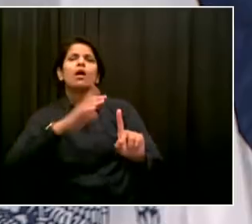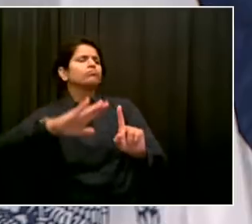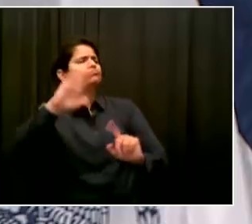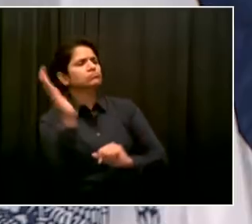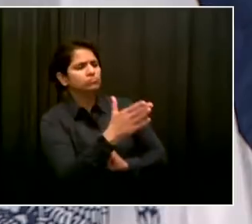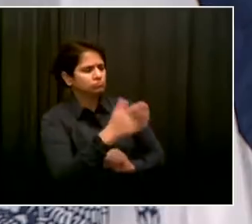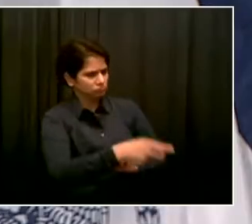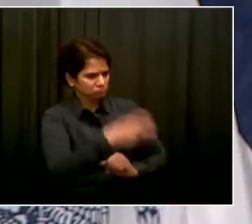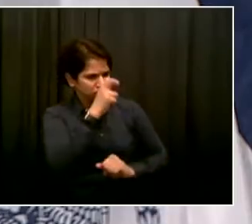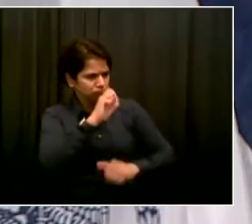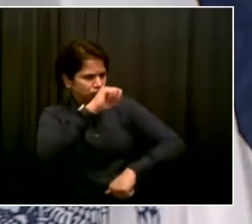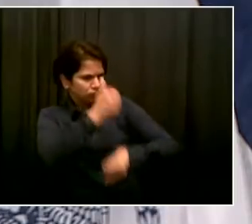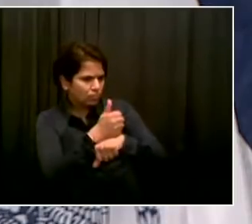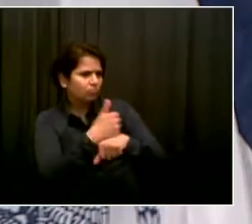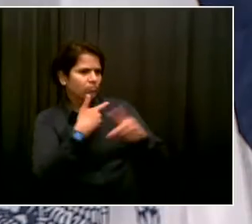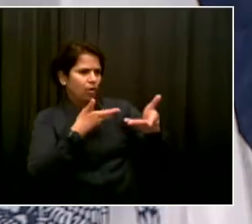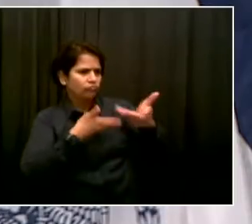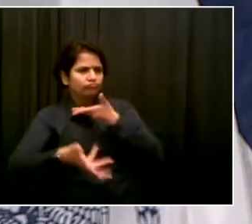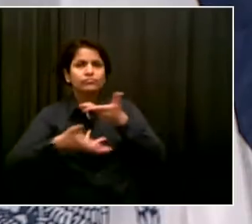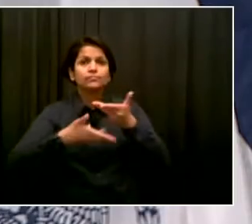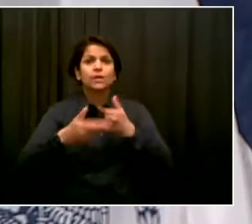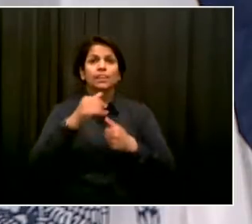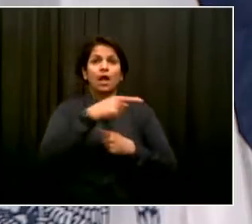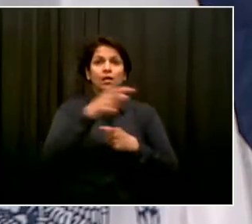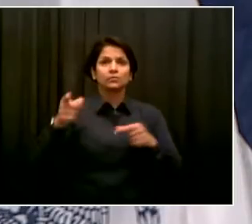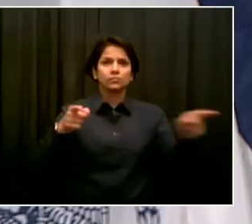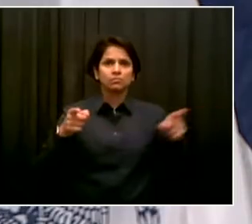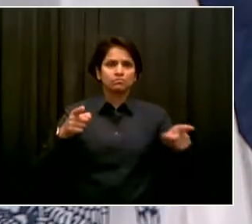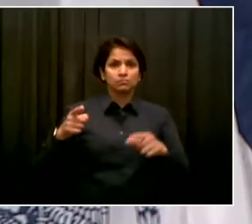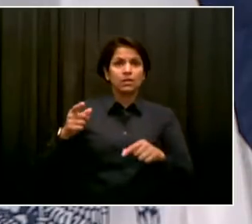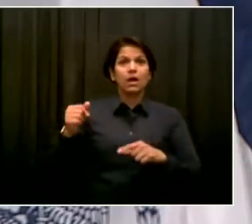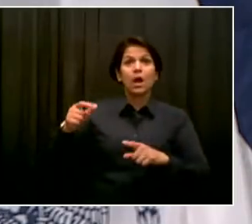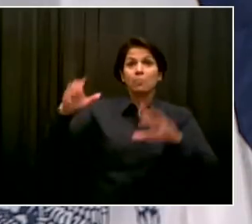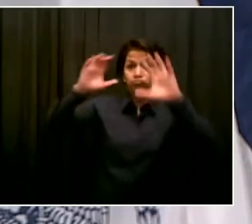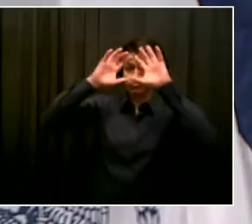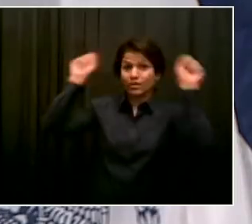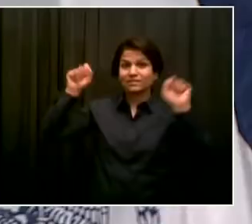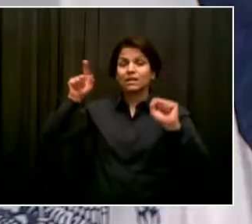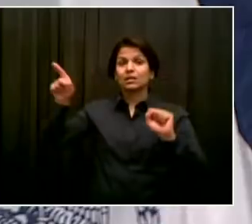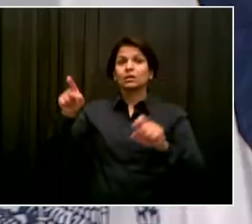FOR ANYONE WHO DOES VIOLENCE AND